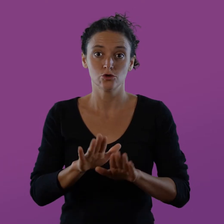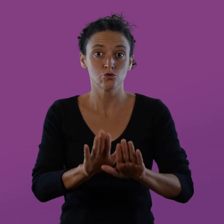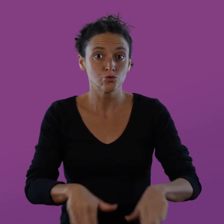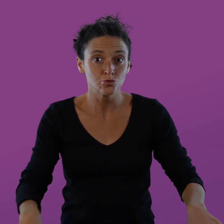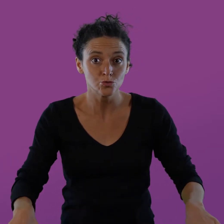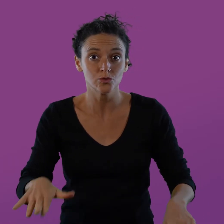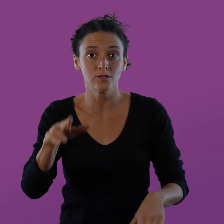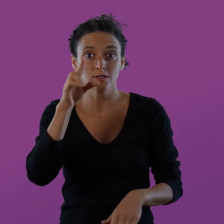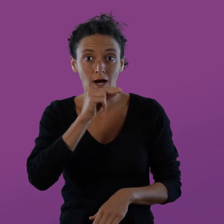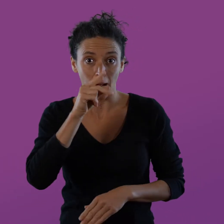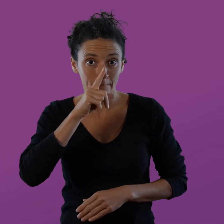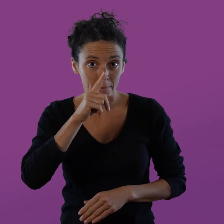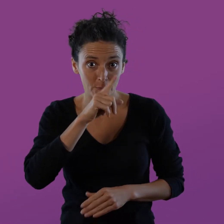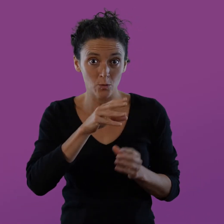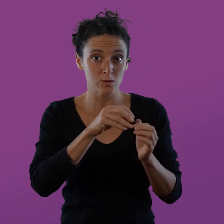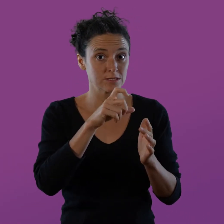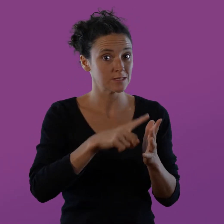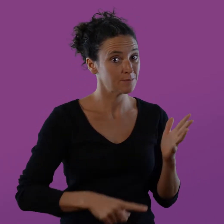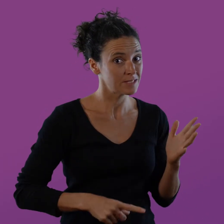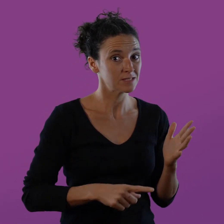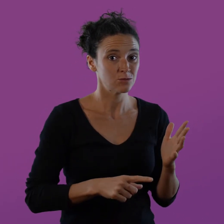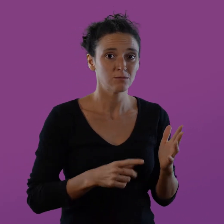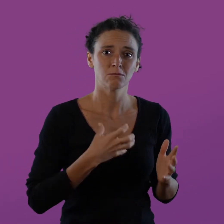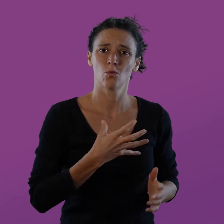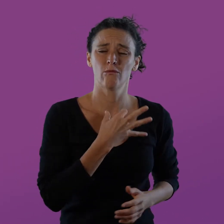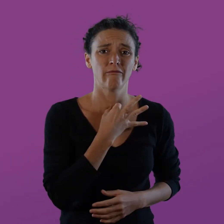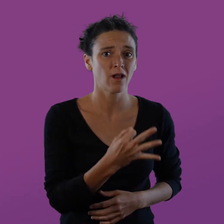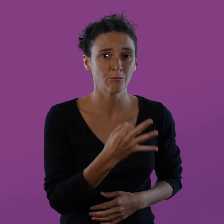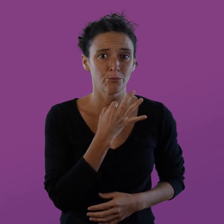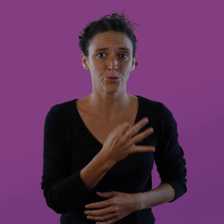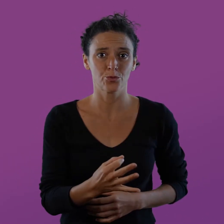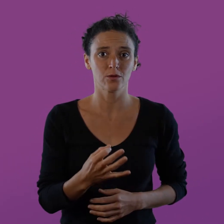Children and young people with disability may be especially vulnerable and often unable to -